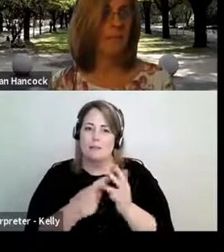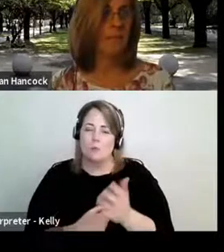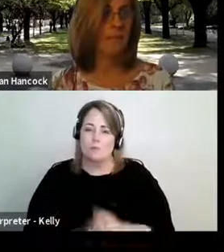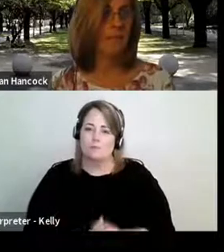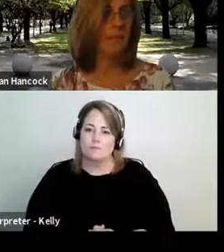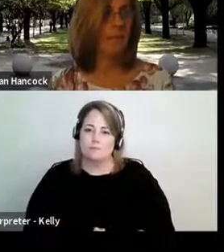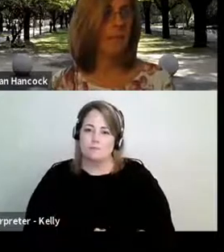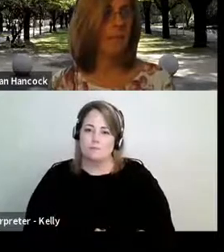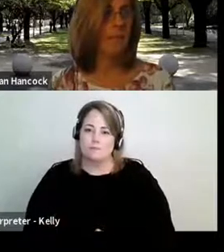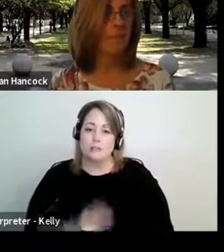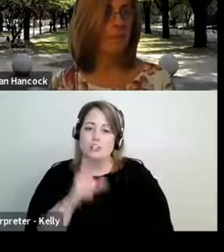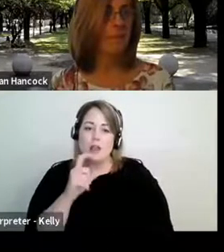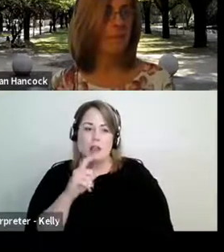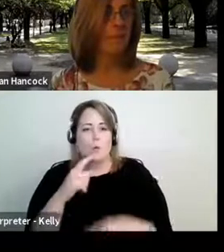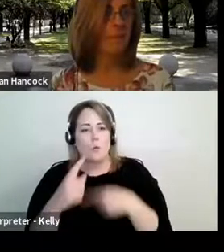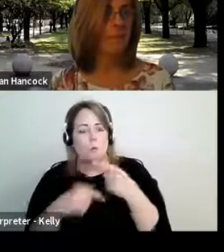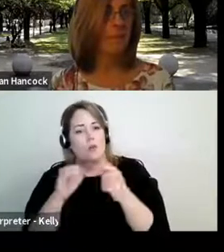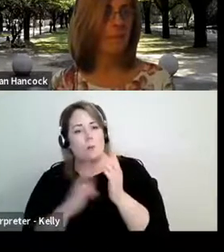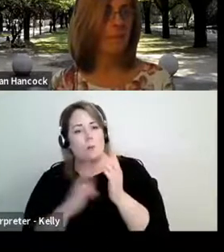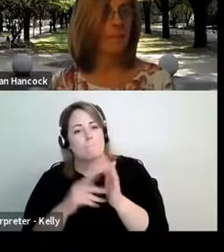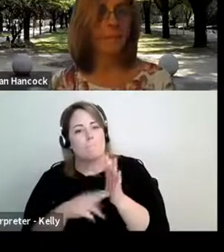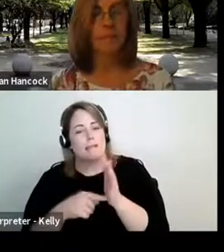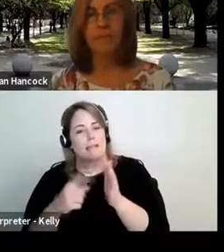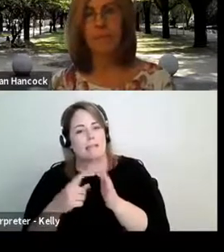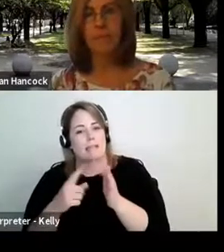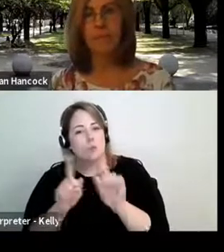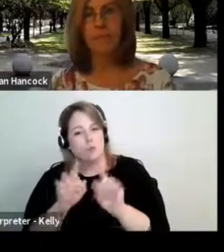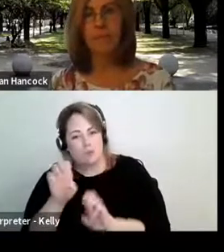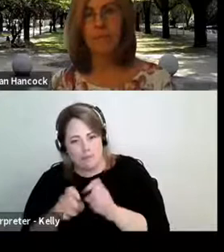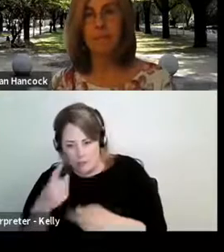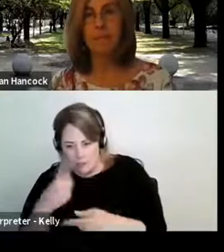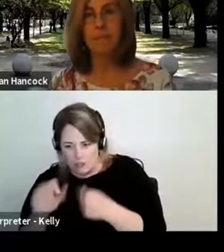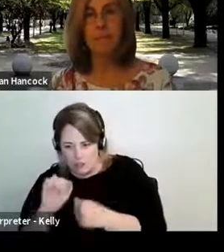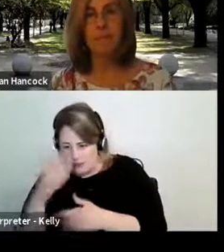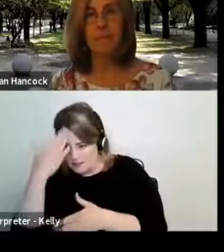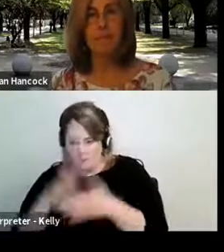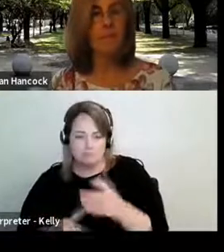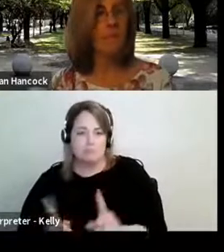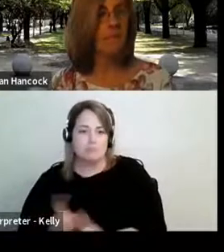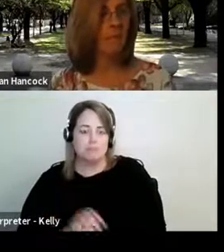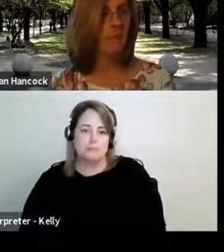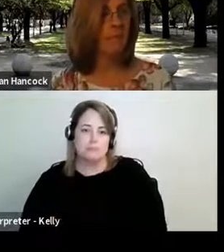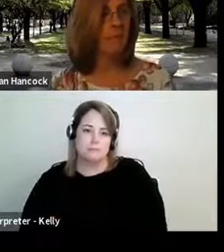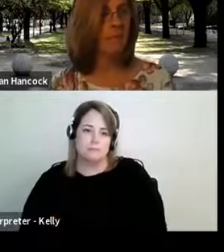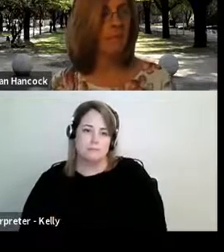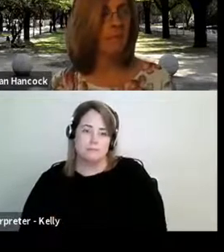What’s that indicating about their experiences? CHARLOTTE: So we do different types of